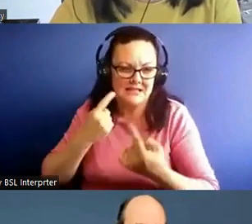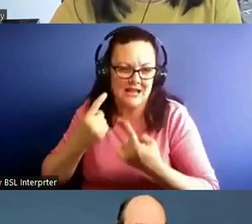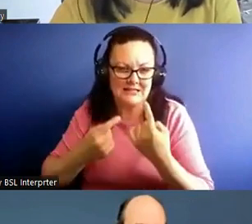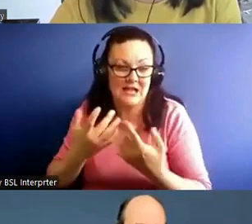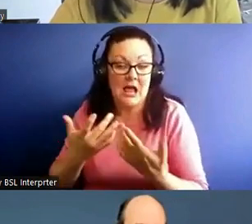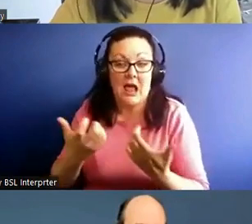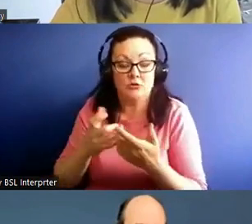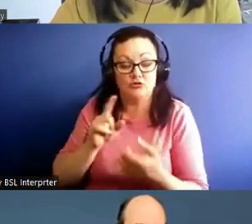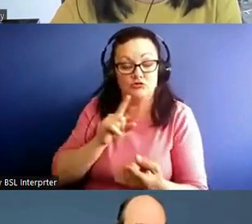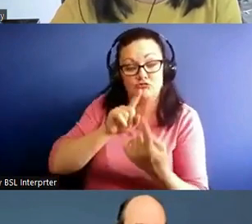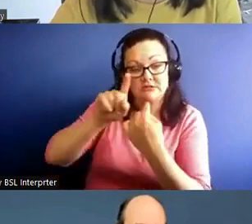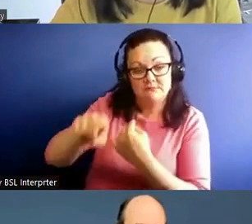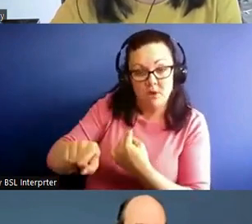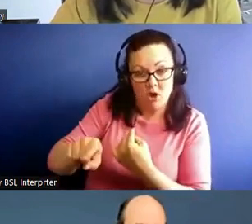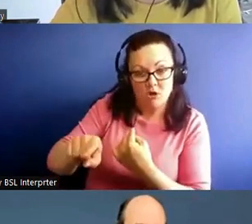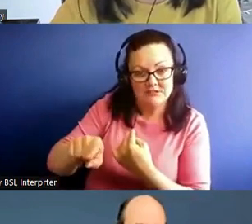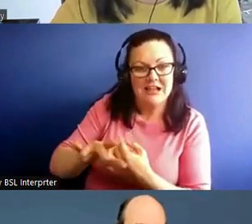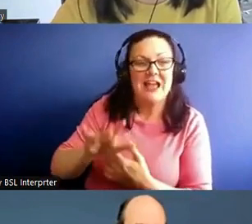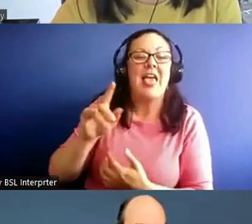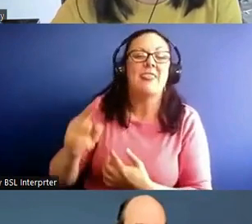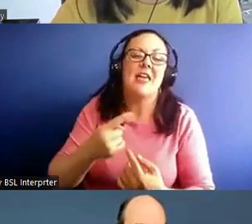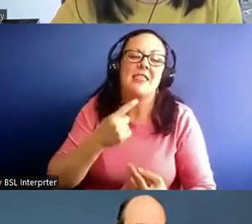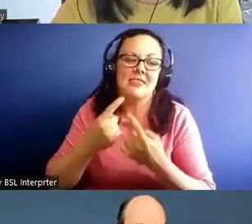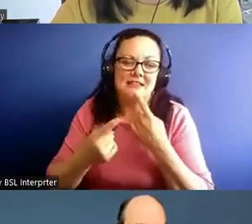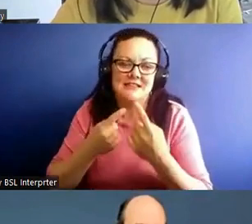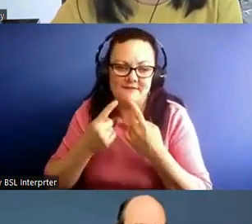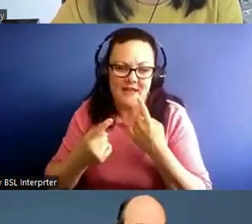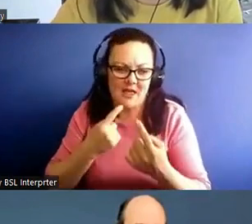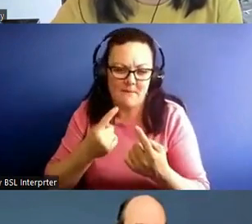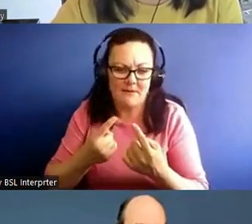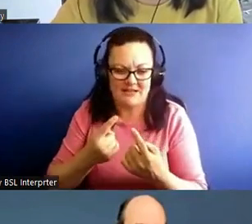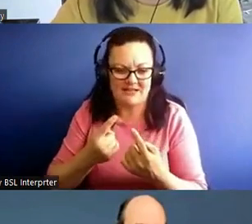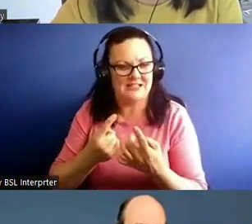then developing the data collection tools if need be and